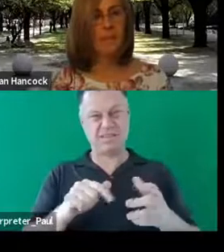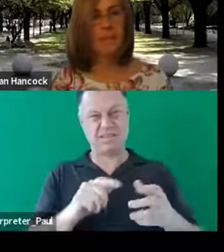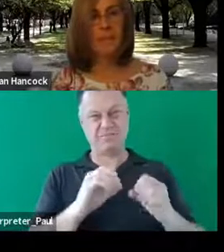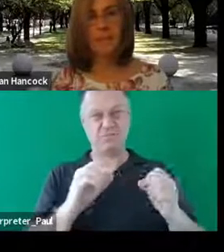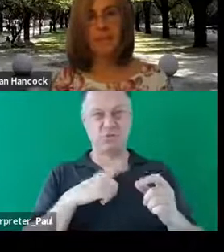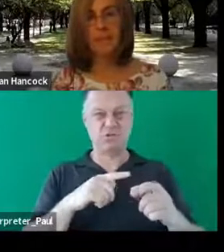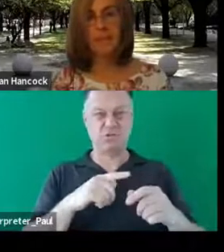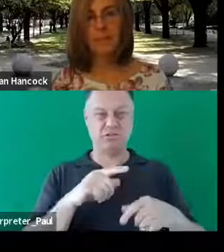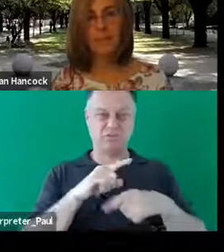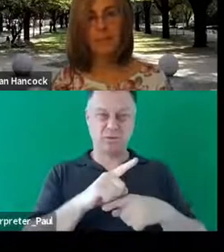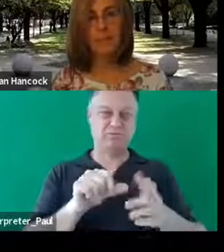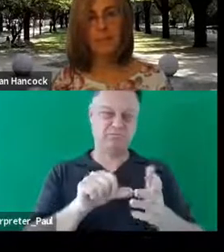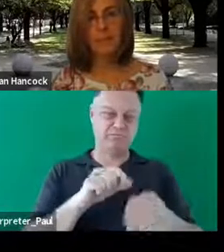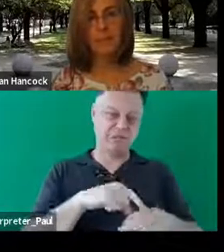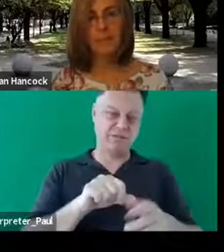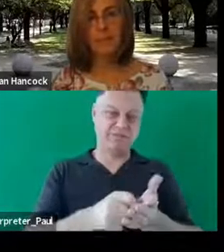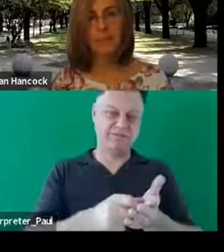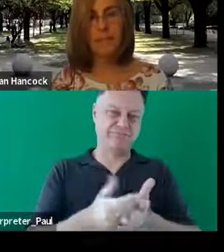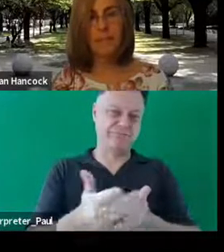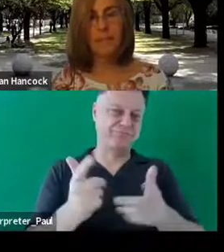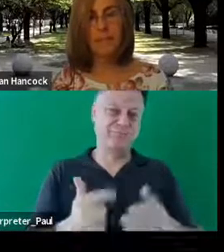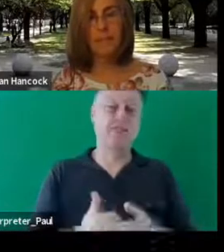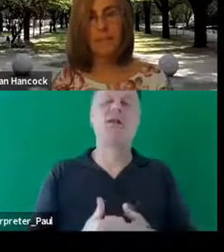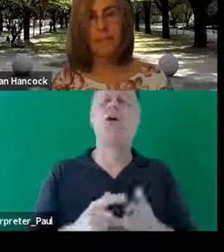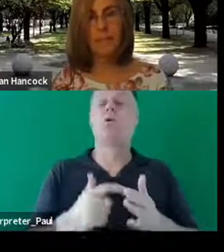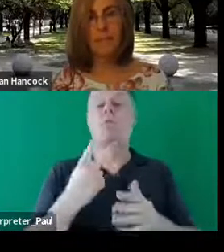you’re proud of and then we’ll hand over. KATY: For me I’m really proud to be involved